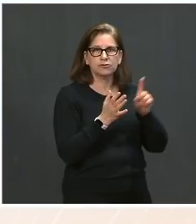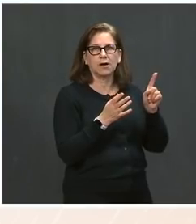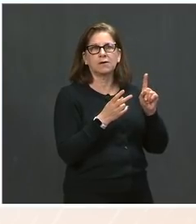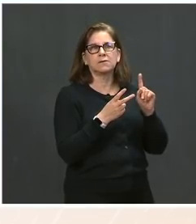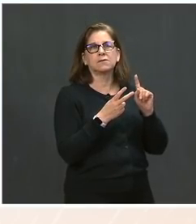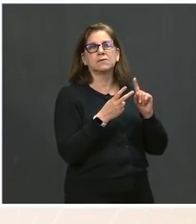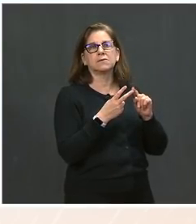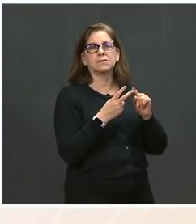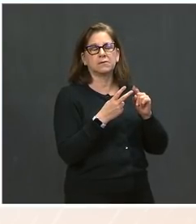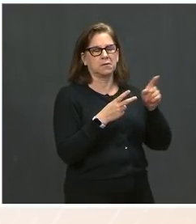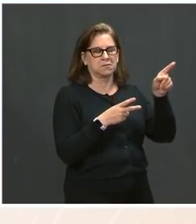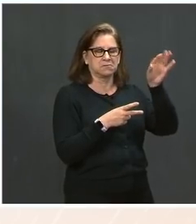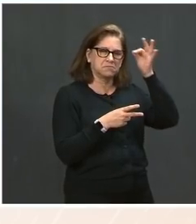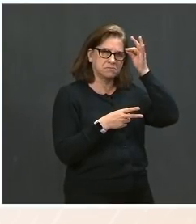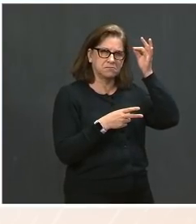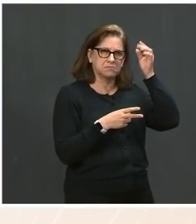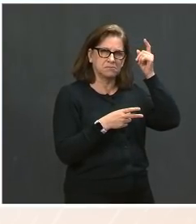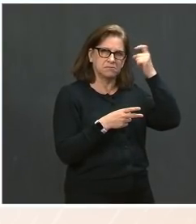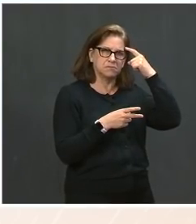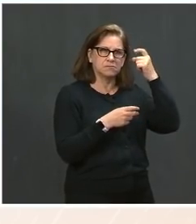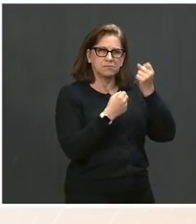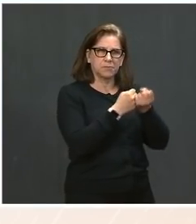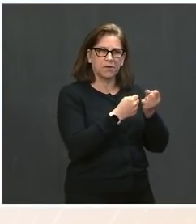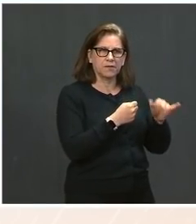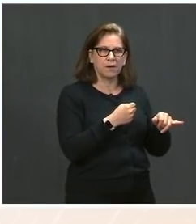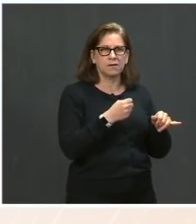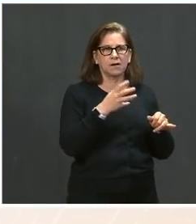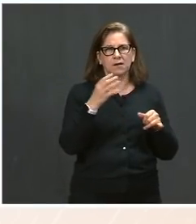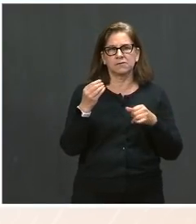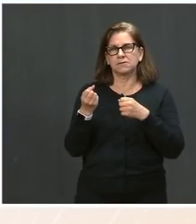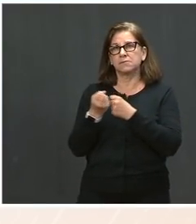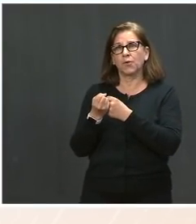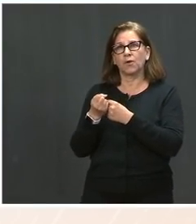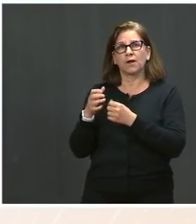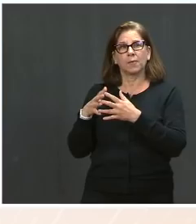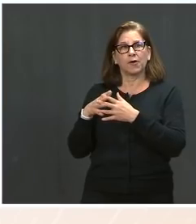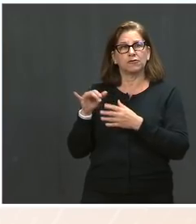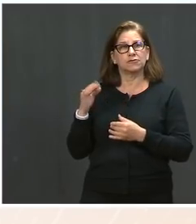being an advocate for moving forward on the American Jobs Plan. The Press: And then, finally -- a different topic: